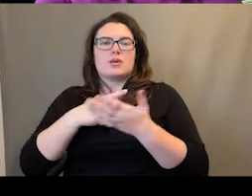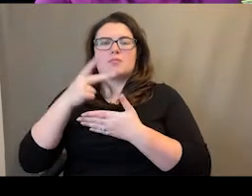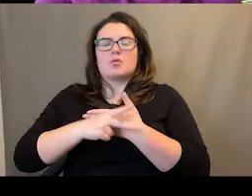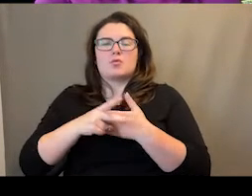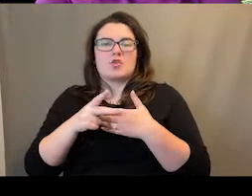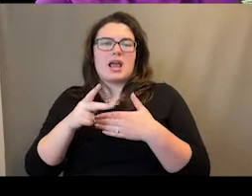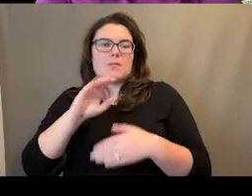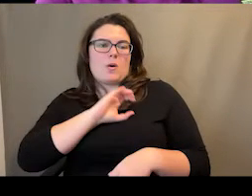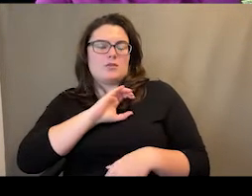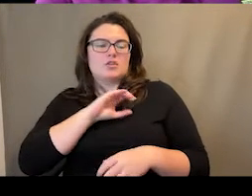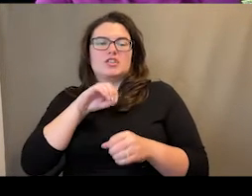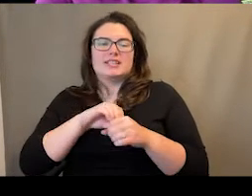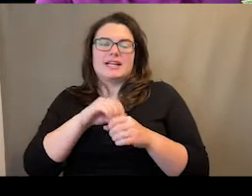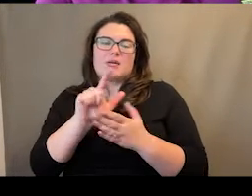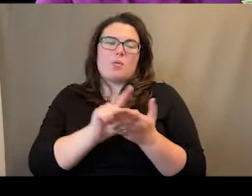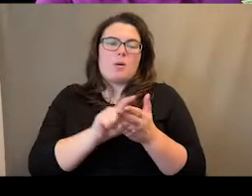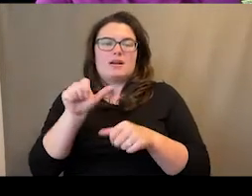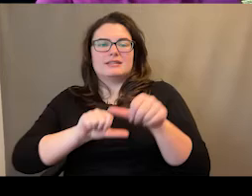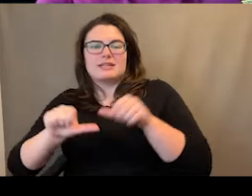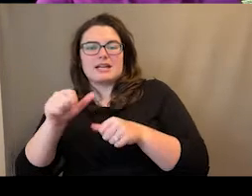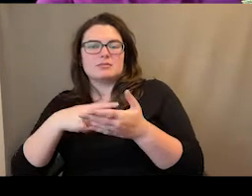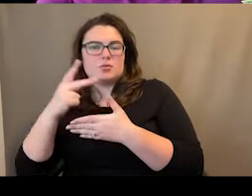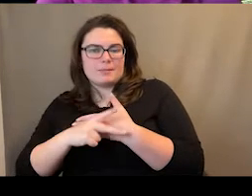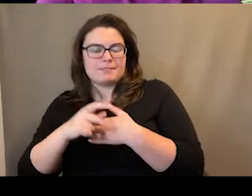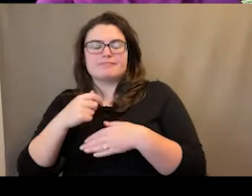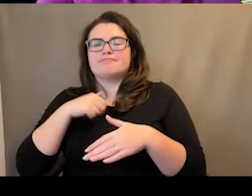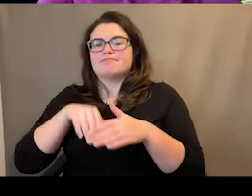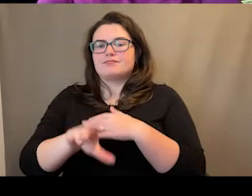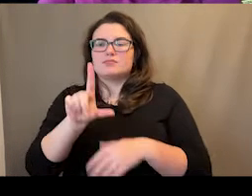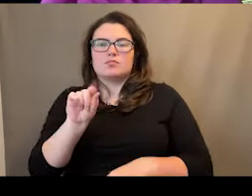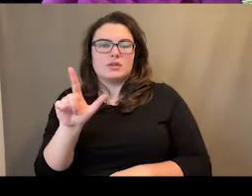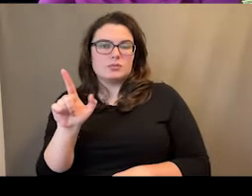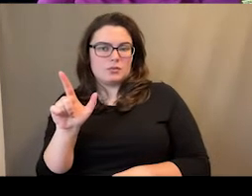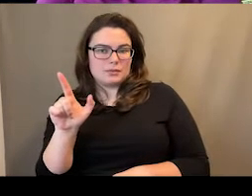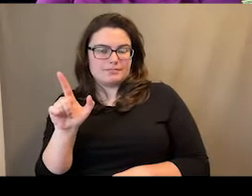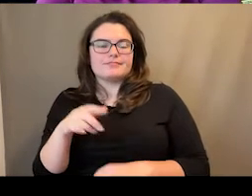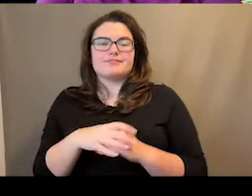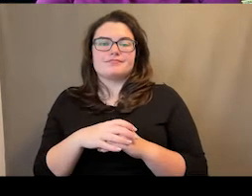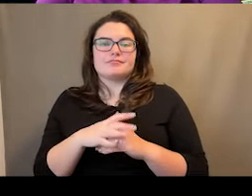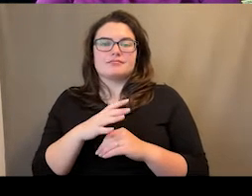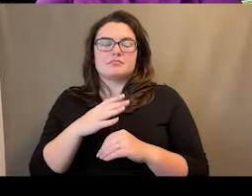in the law and science program, and I came in in 2021. So my whole institution,